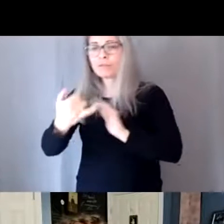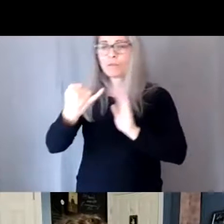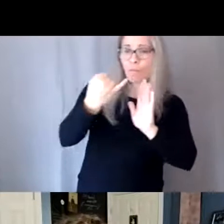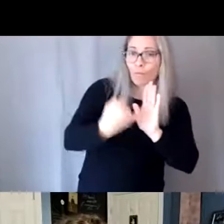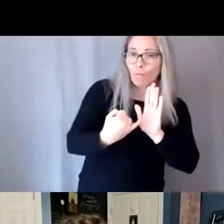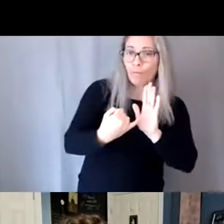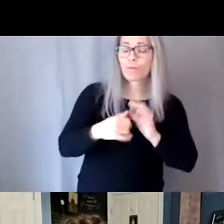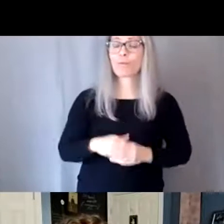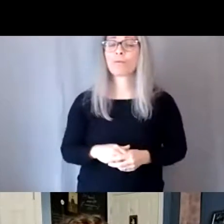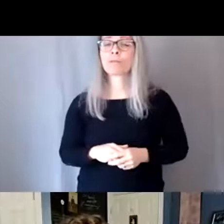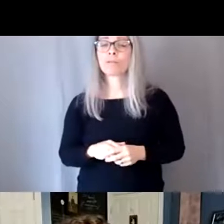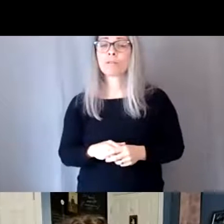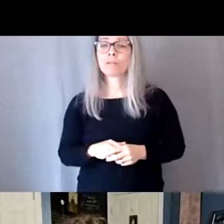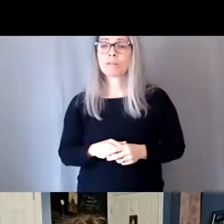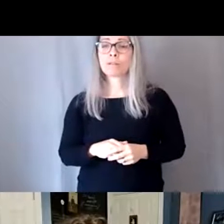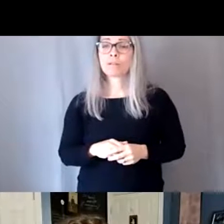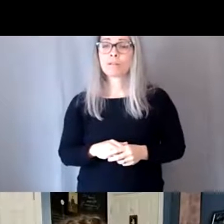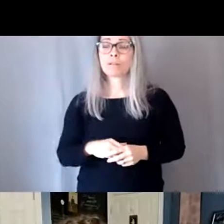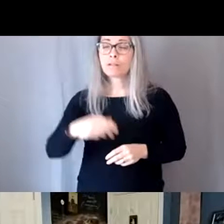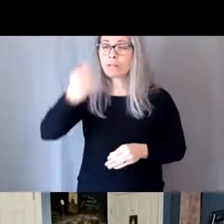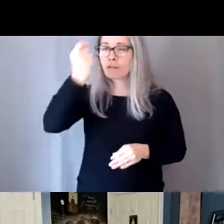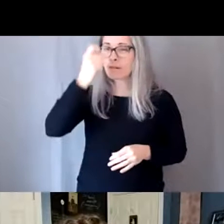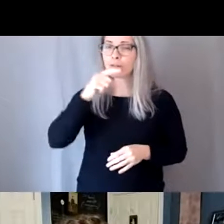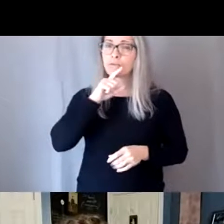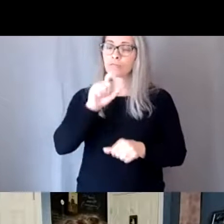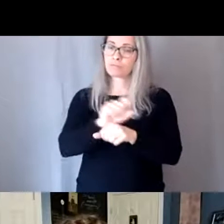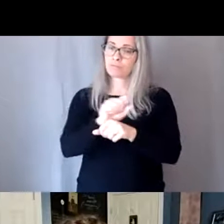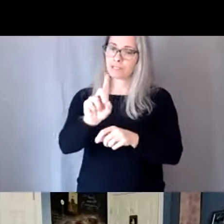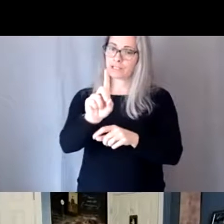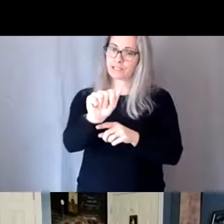but really conceiving of disability as culture also opens up an understanding